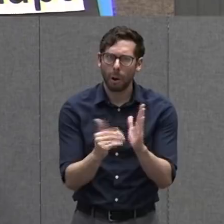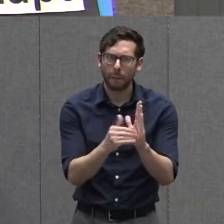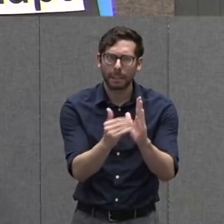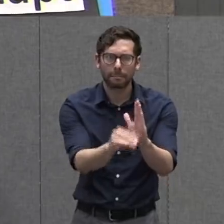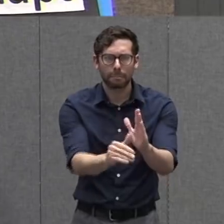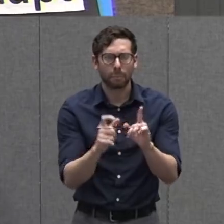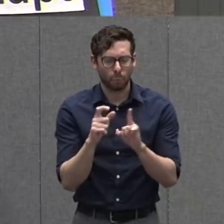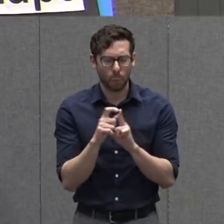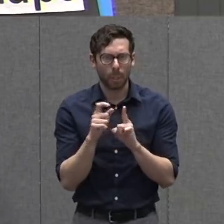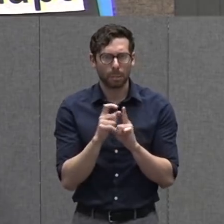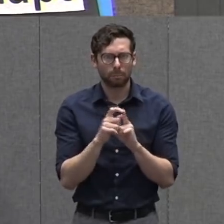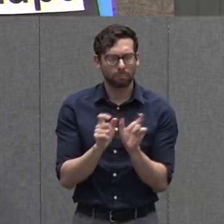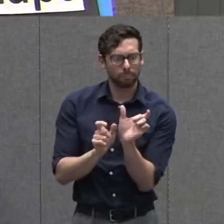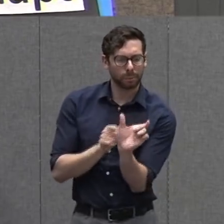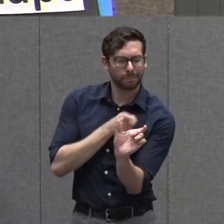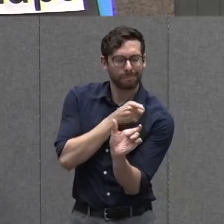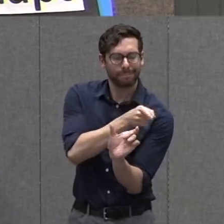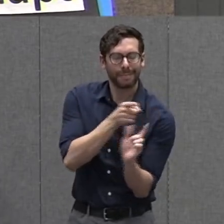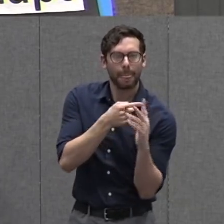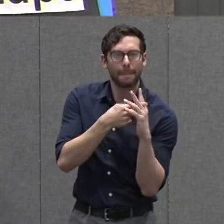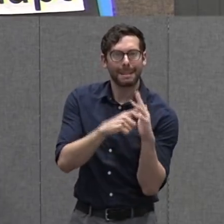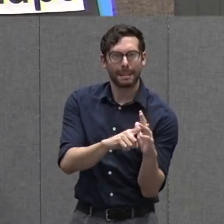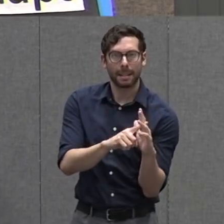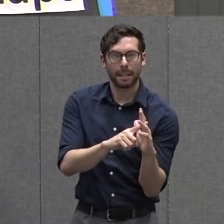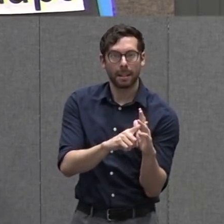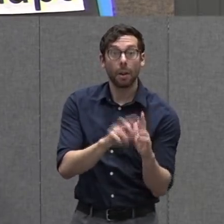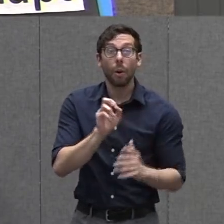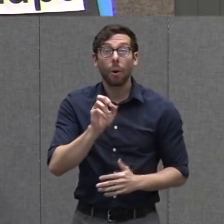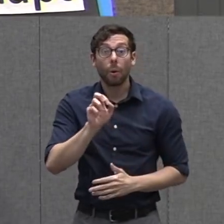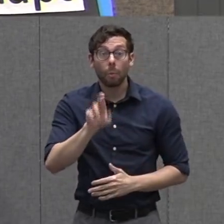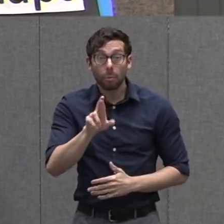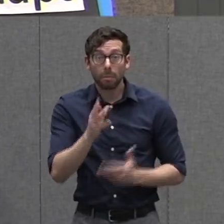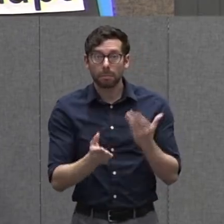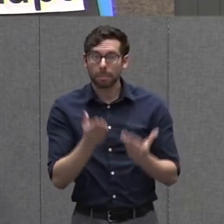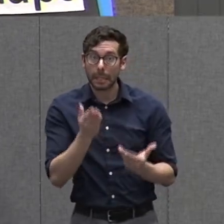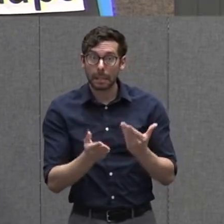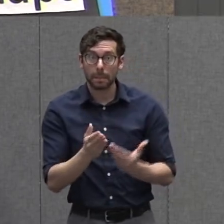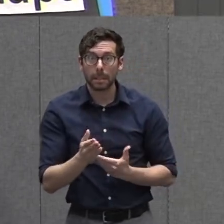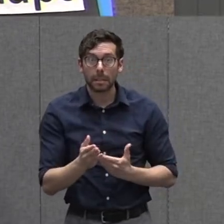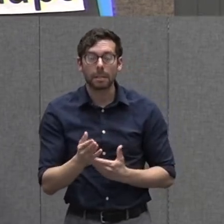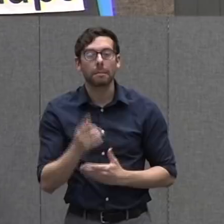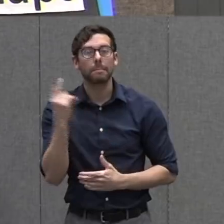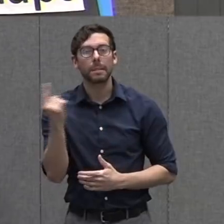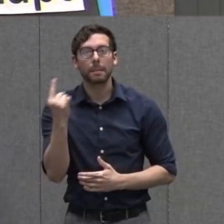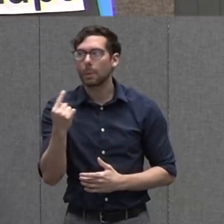Or you might hear somebody say "That's a common suffix." Suffix.